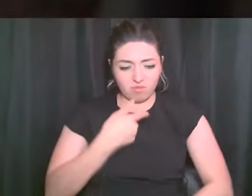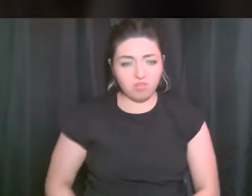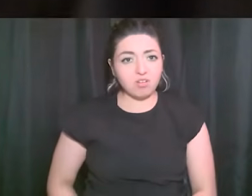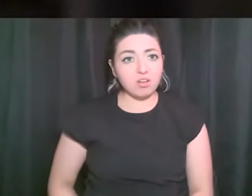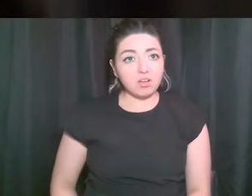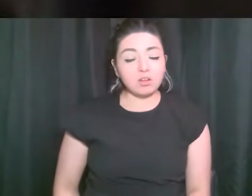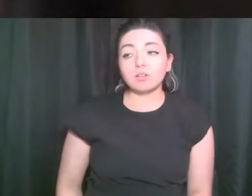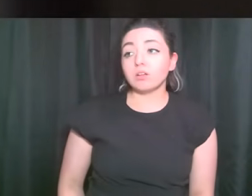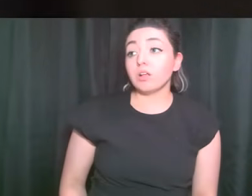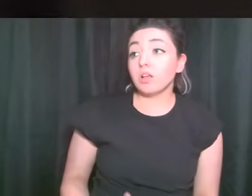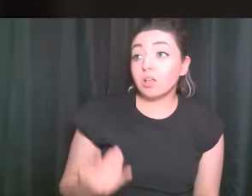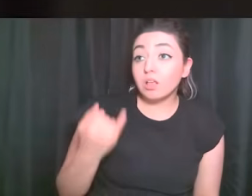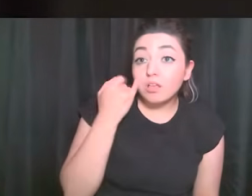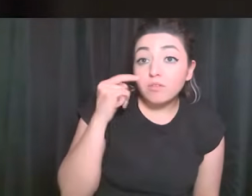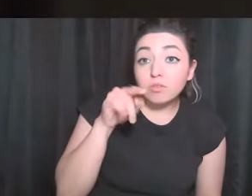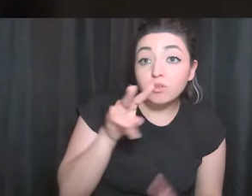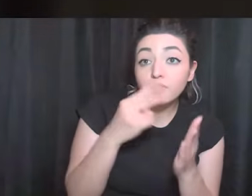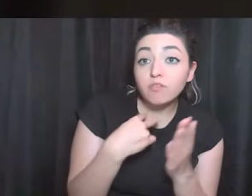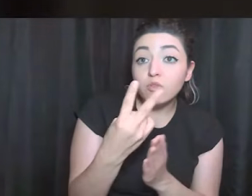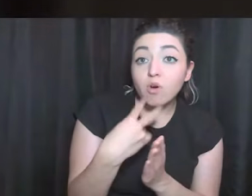Keep doing that voice mimic shit and I'll go back to hating your blue guts.